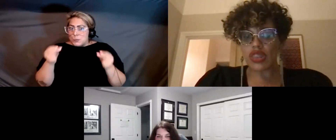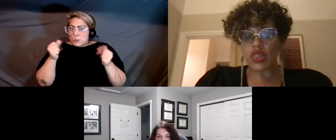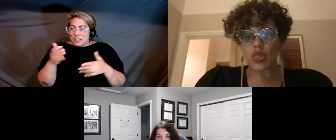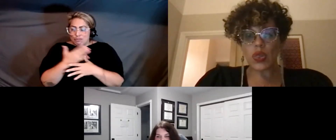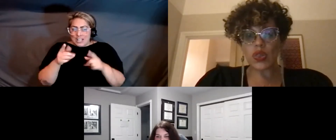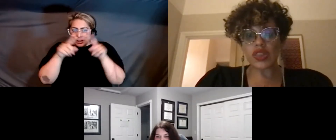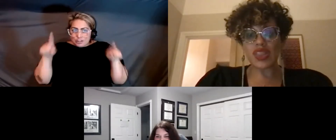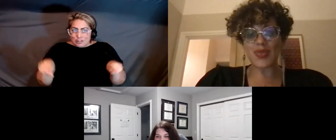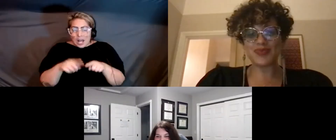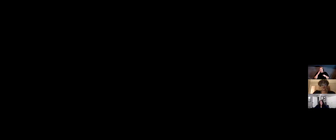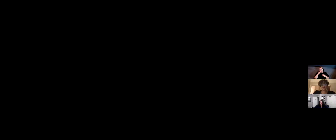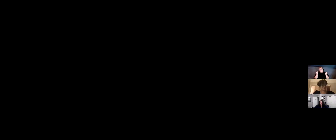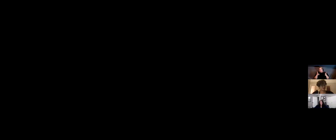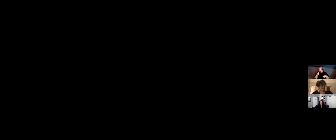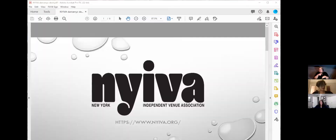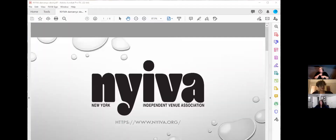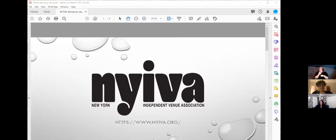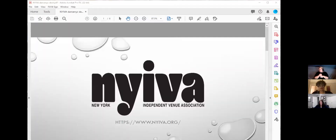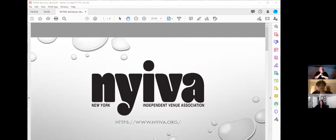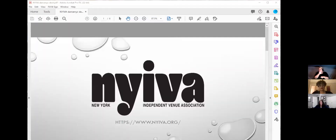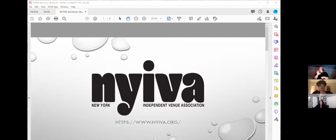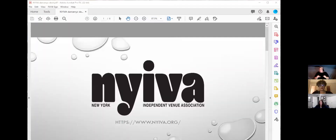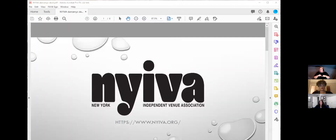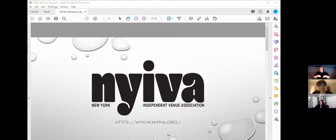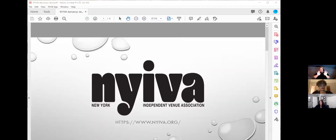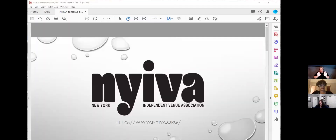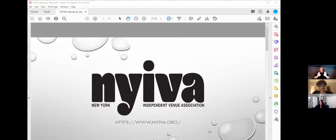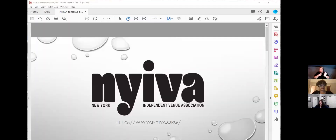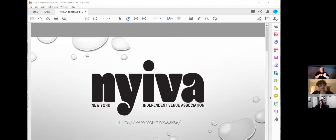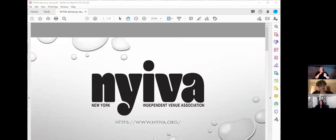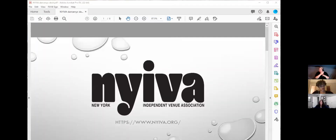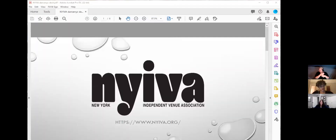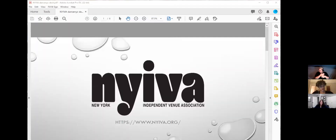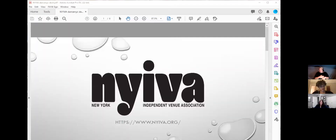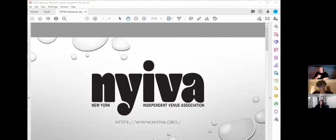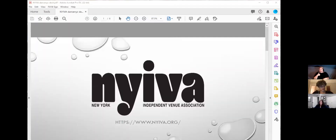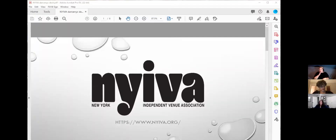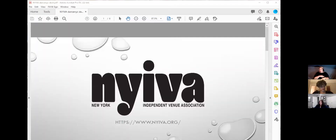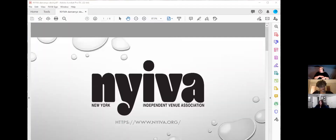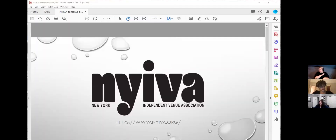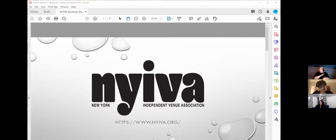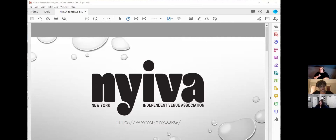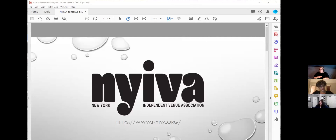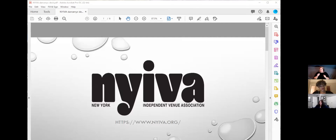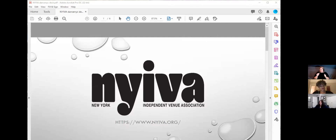I'm on the board of the New York Independent Venue Association which was started in response to the pandemic